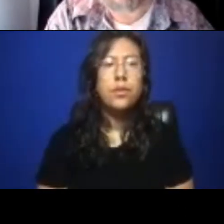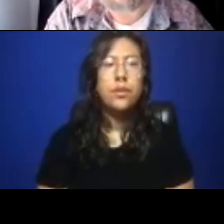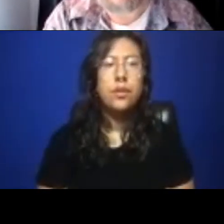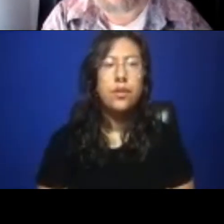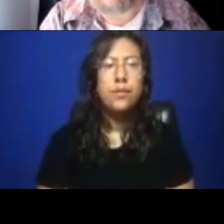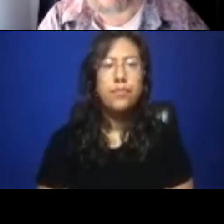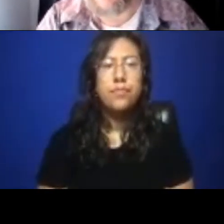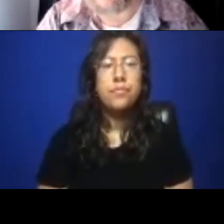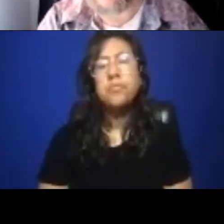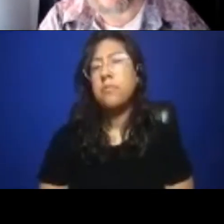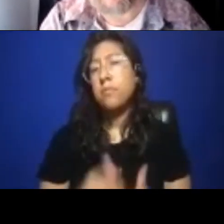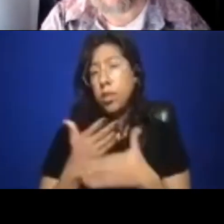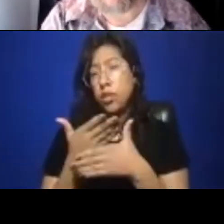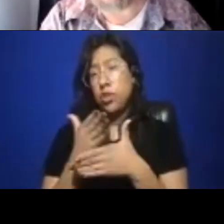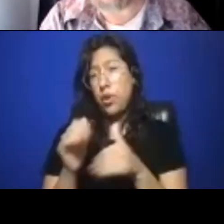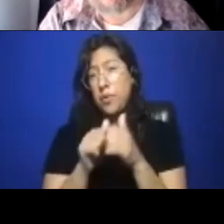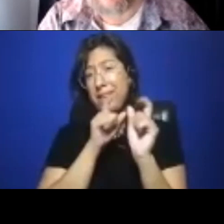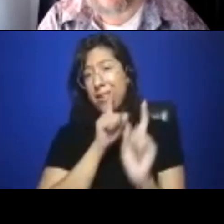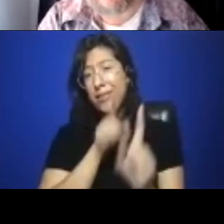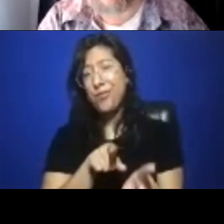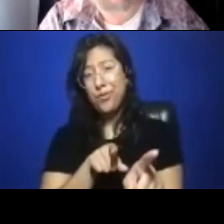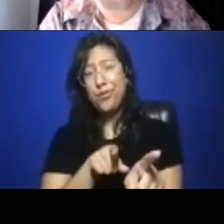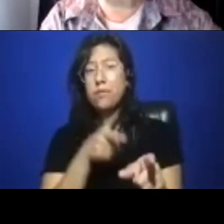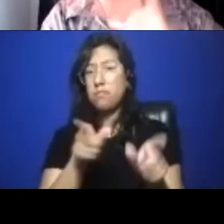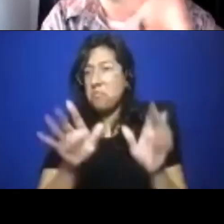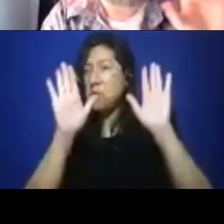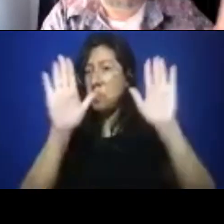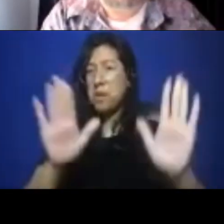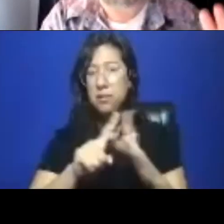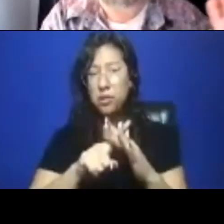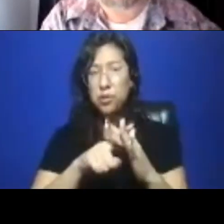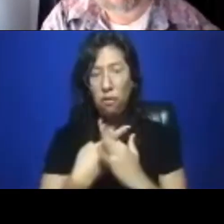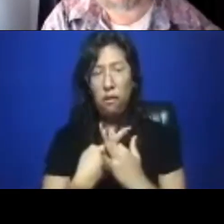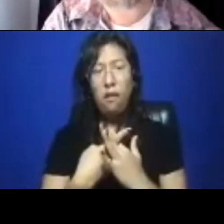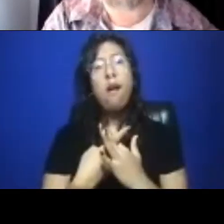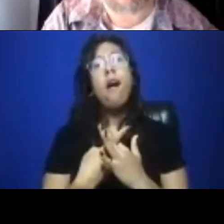And I'm gonna share with you some answers. So this is a great start. So we've got mistreatment, history,